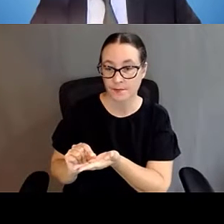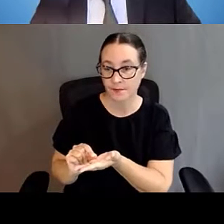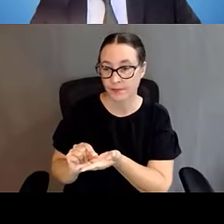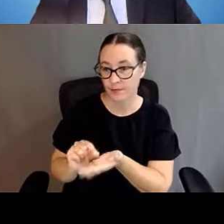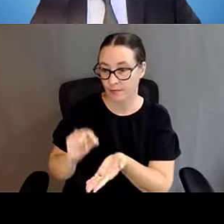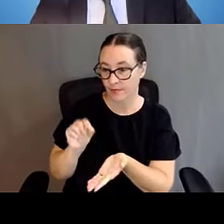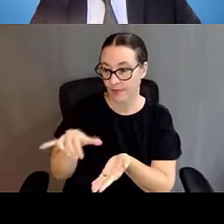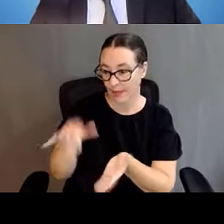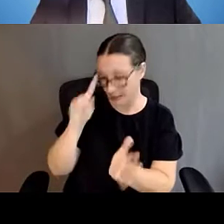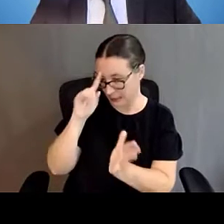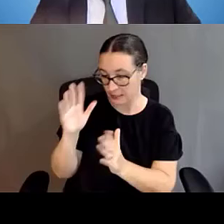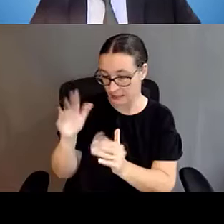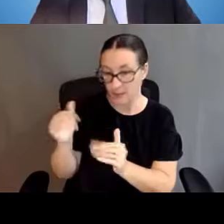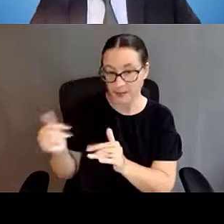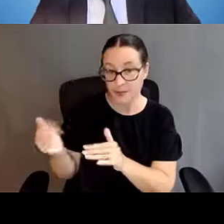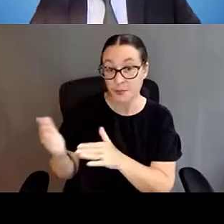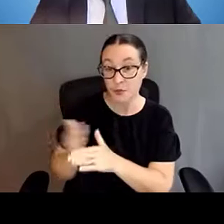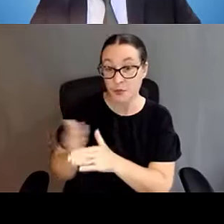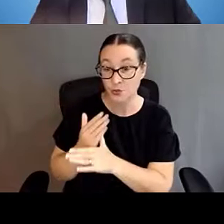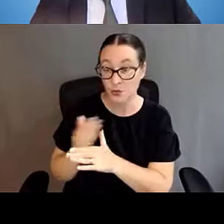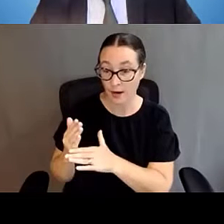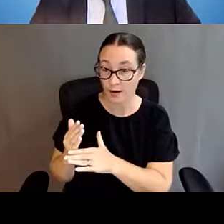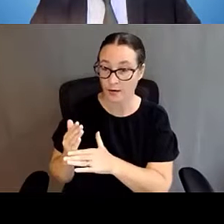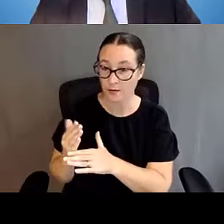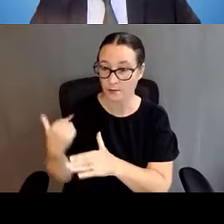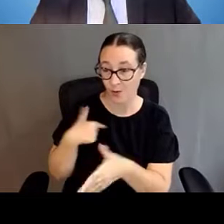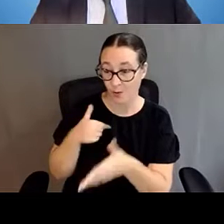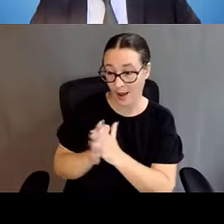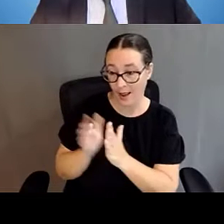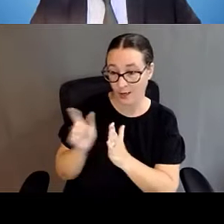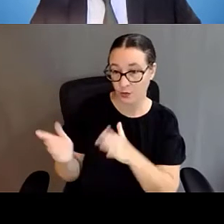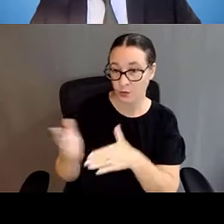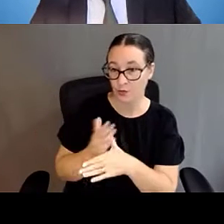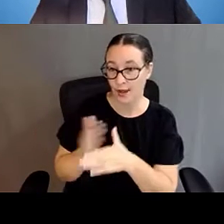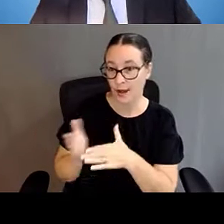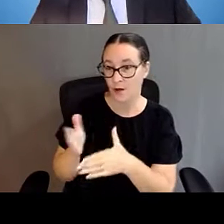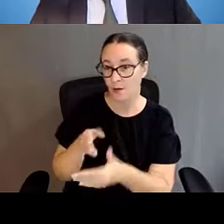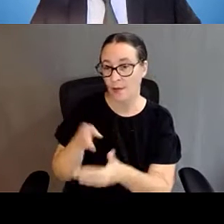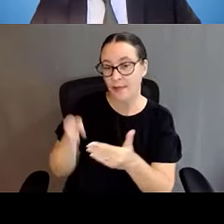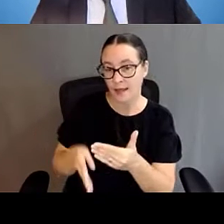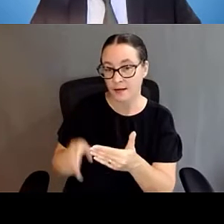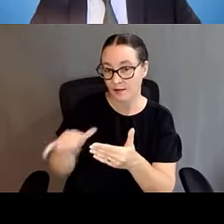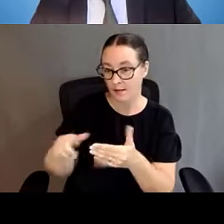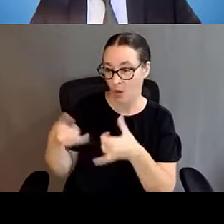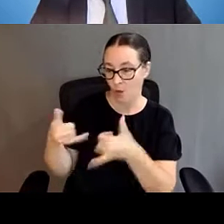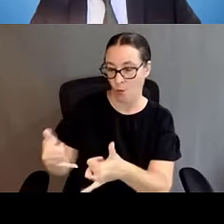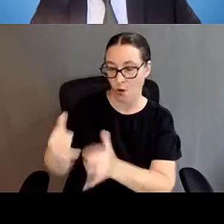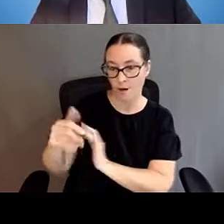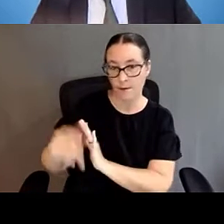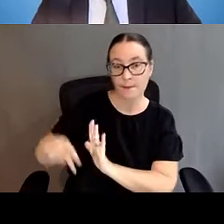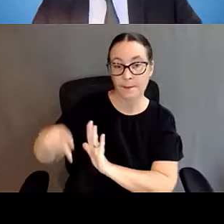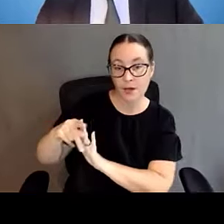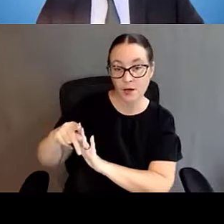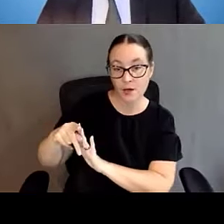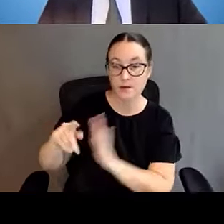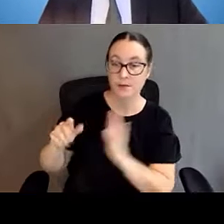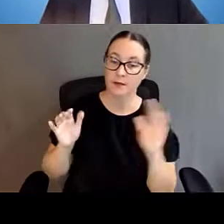but we just ask that you share it by the end of the award period as opposed to data